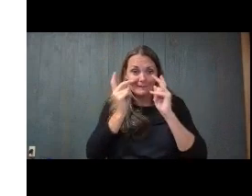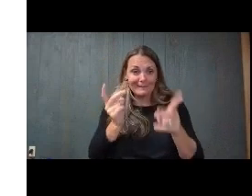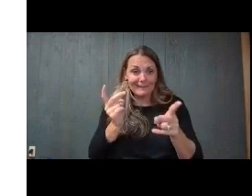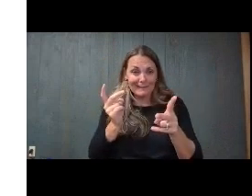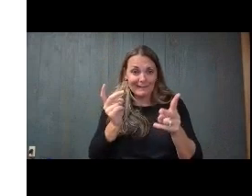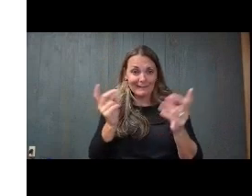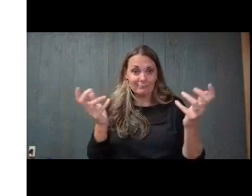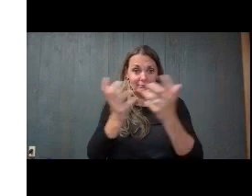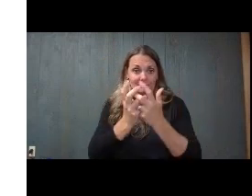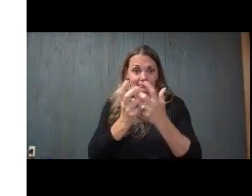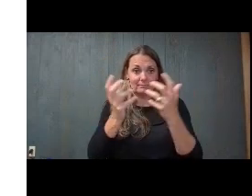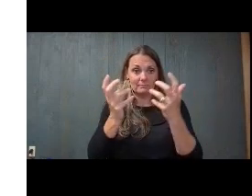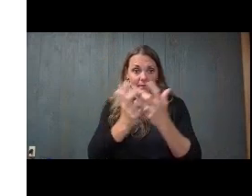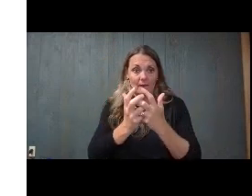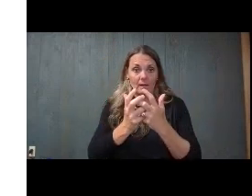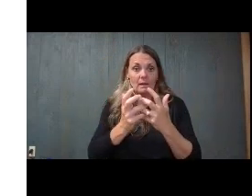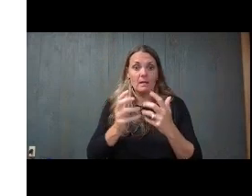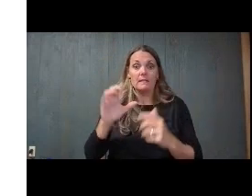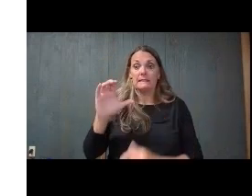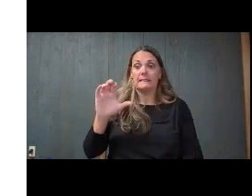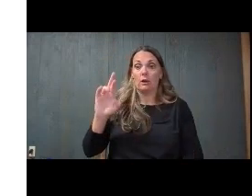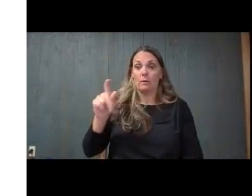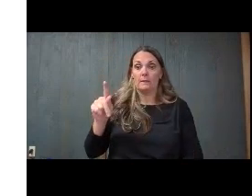additional CRP share is 0%.